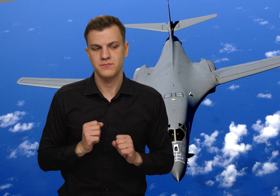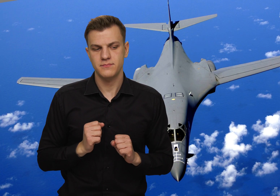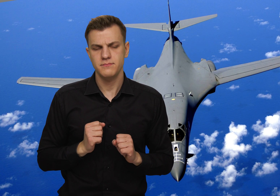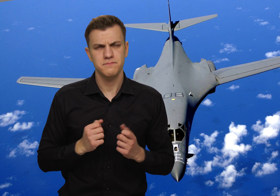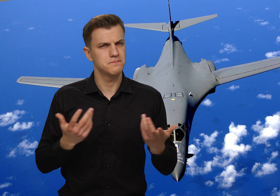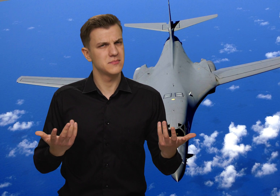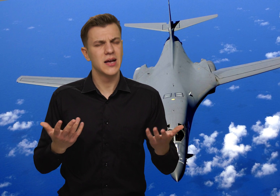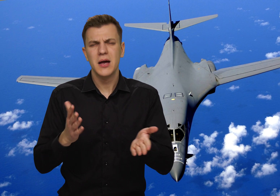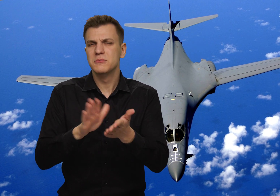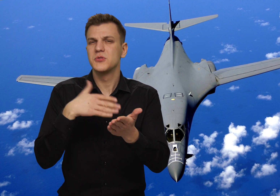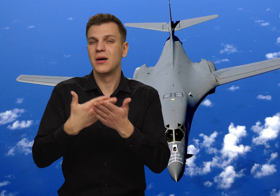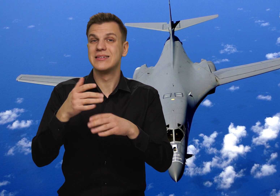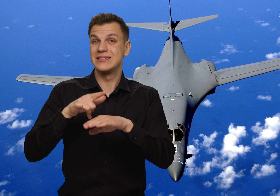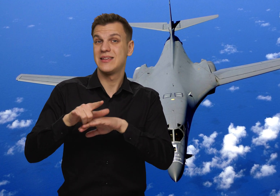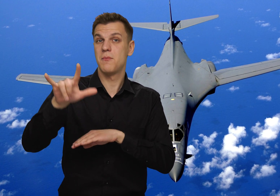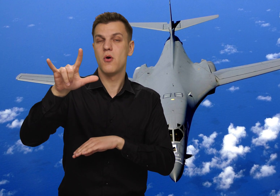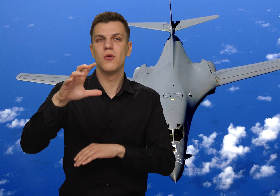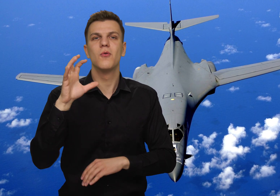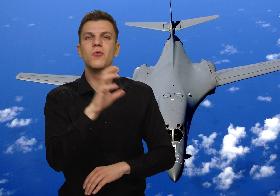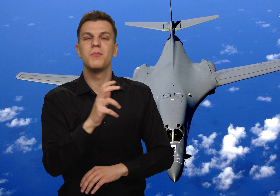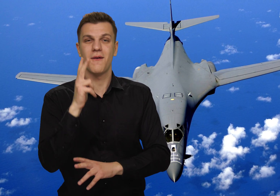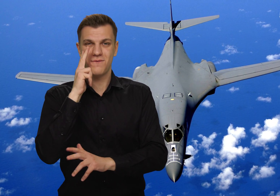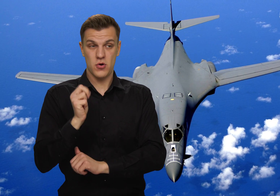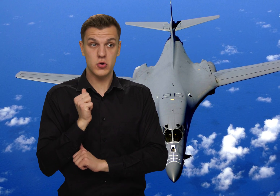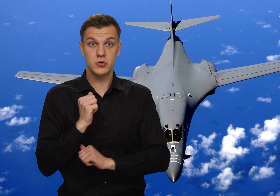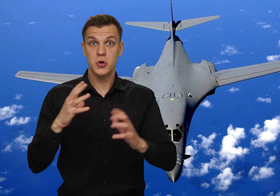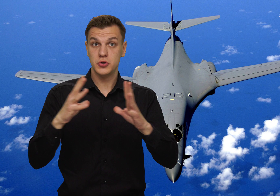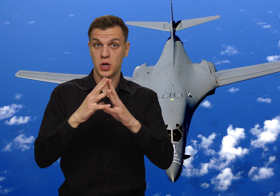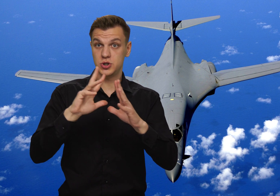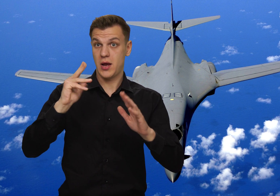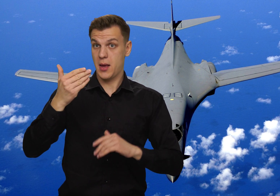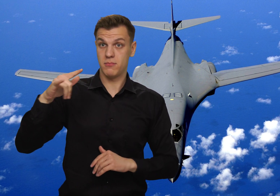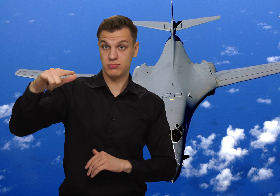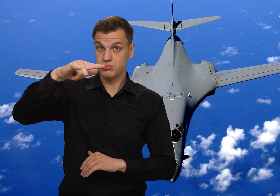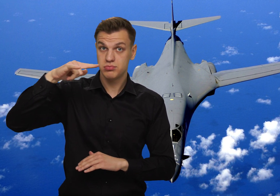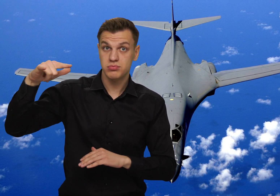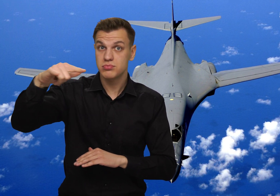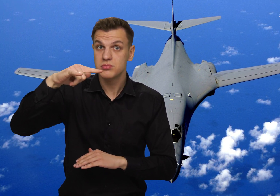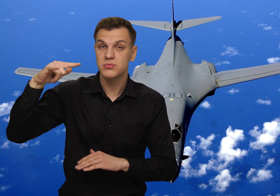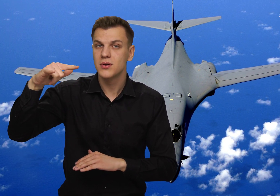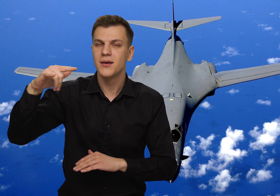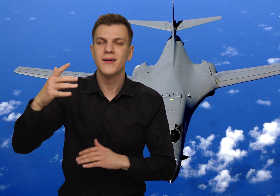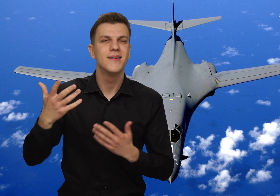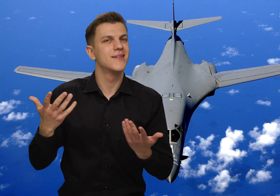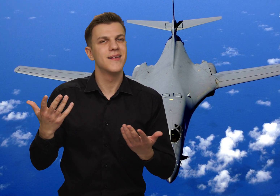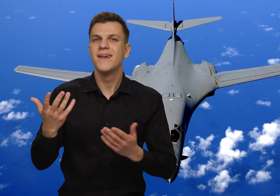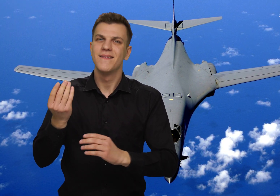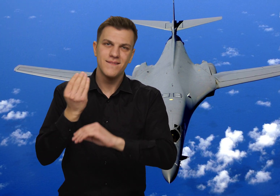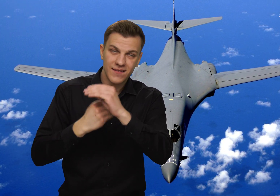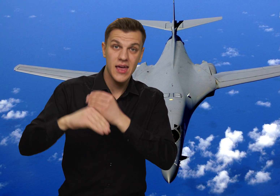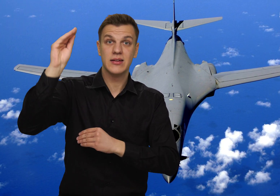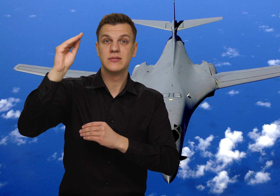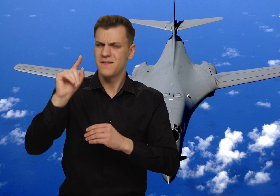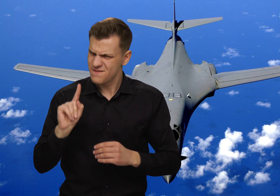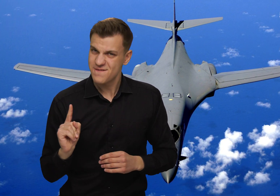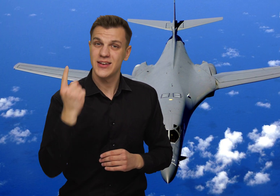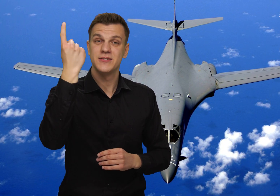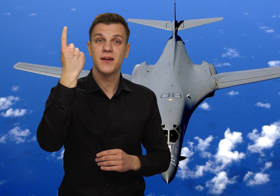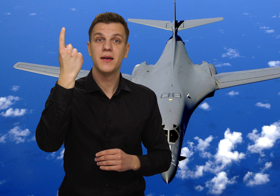Military aircraft fly even higher,